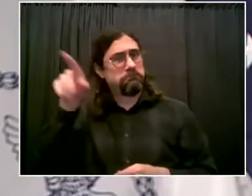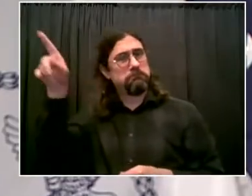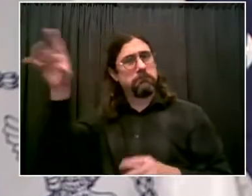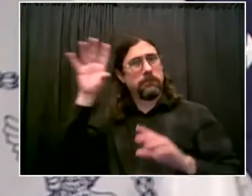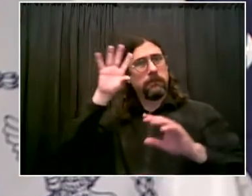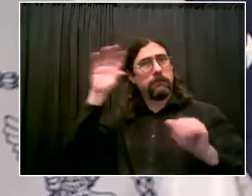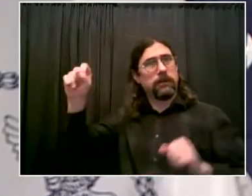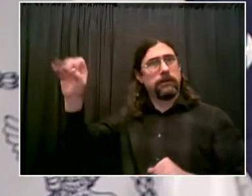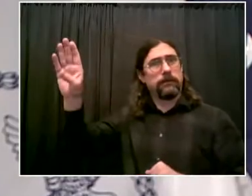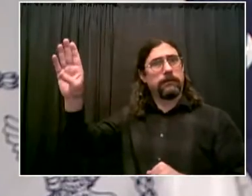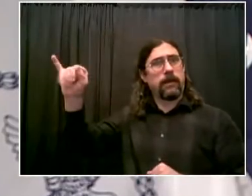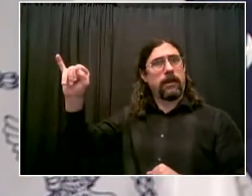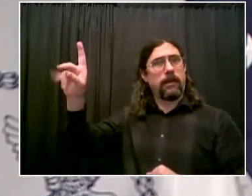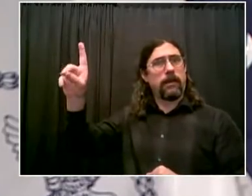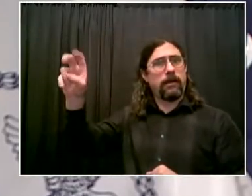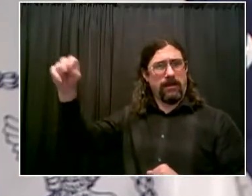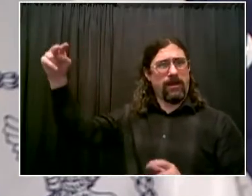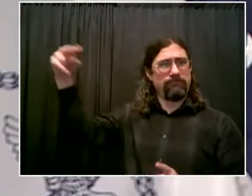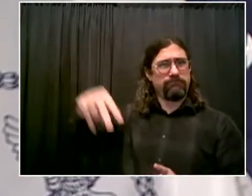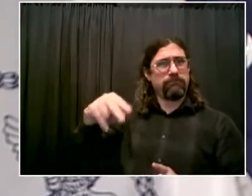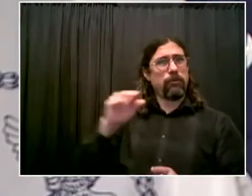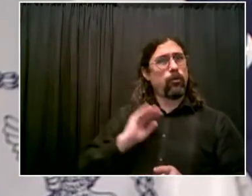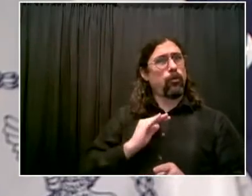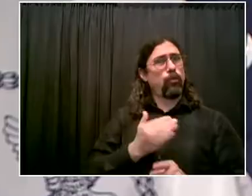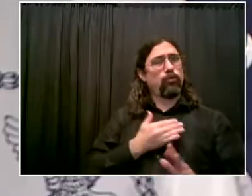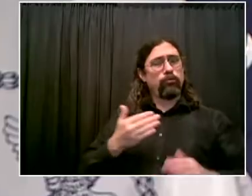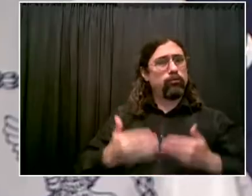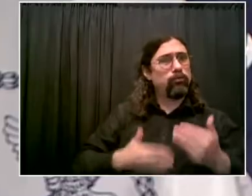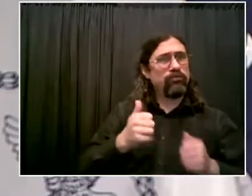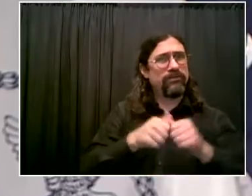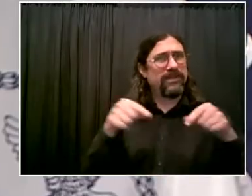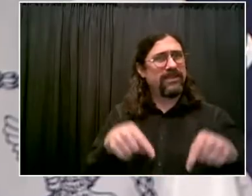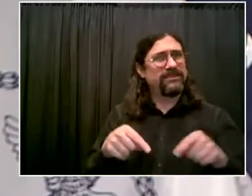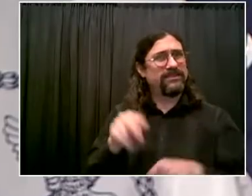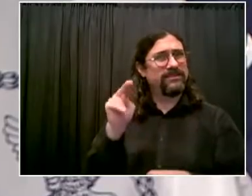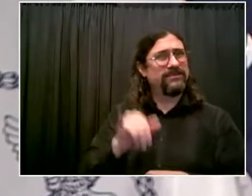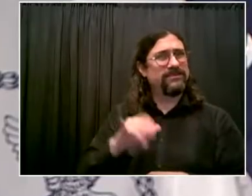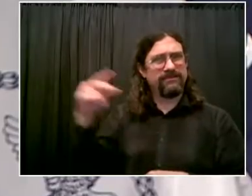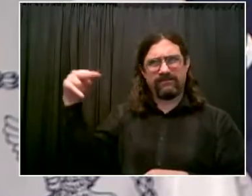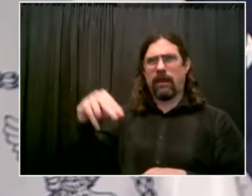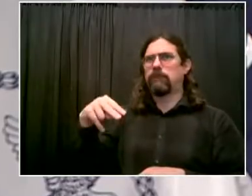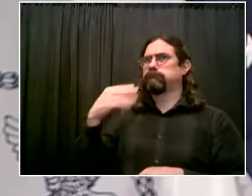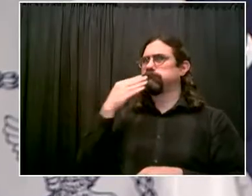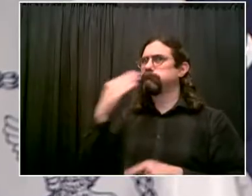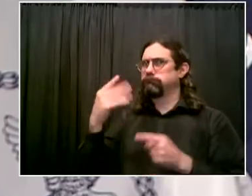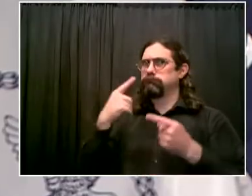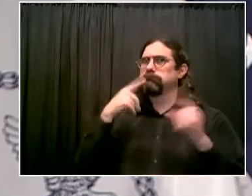CRISIS MANAGEMENT SYSTEM. SO THAT SHOULD TELL US SOMETHING THAT WE HA VEA MODEL THAT IS NOW BEING EMULATED ALL OVER THE COUNTRY.